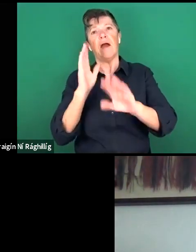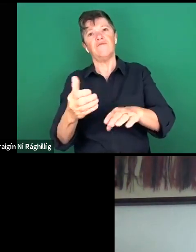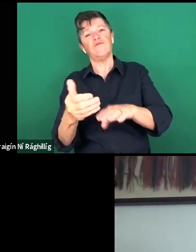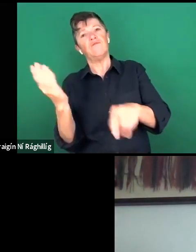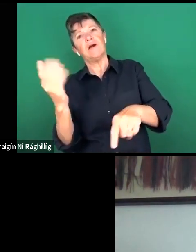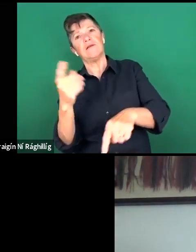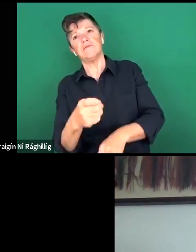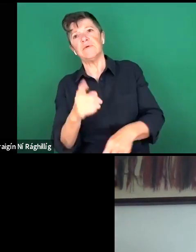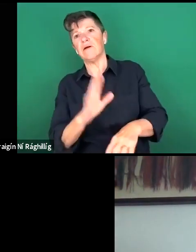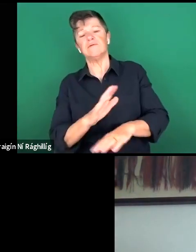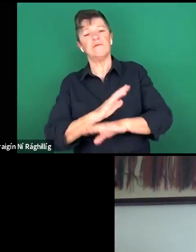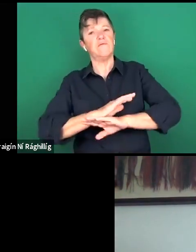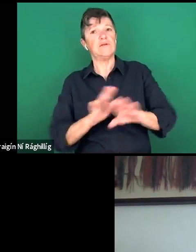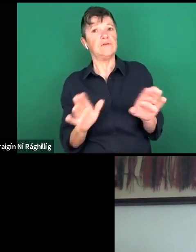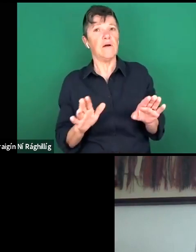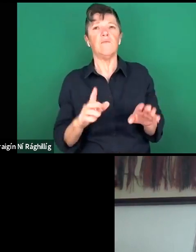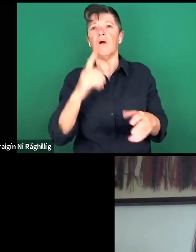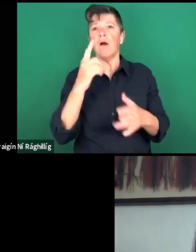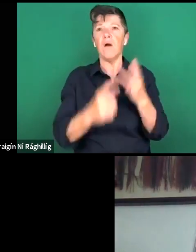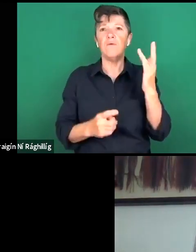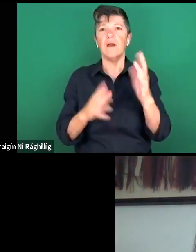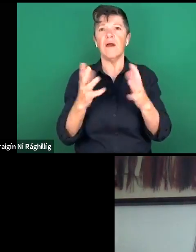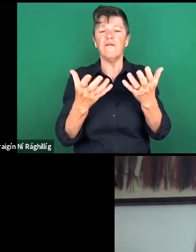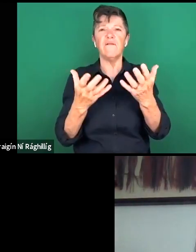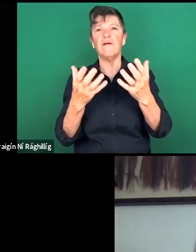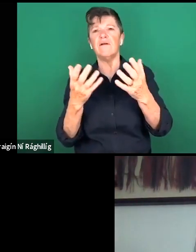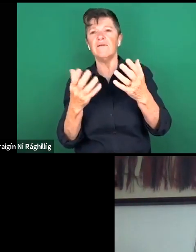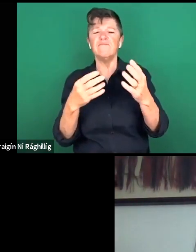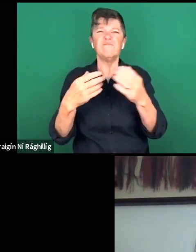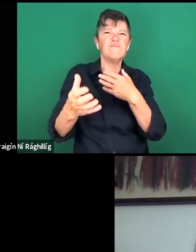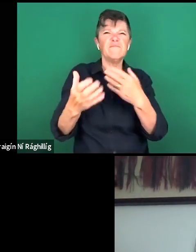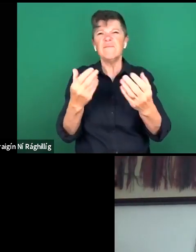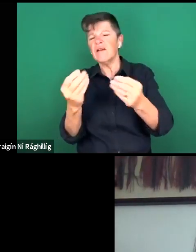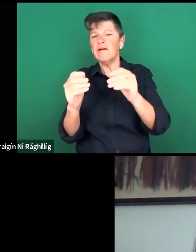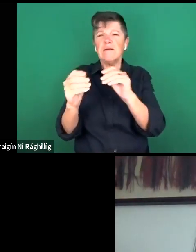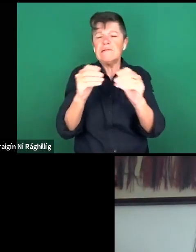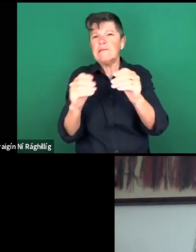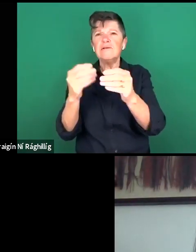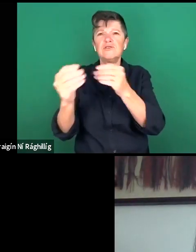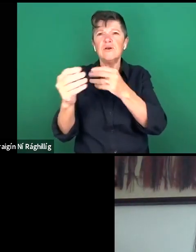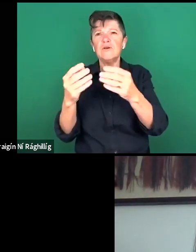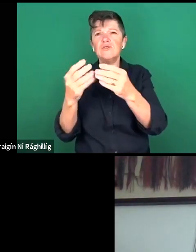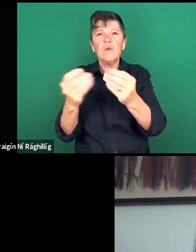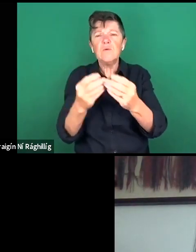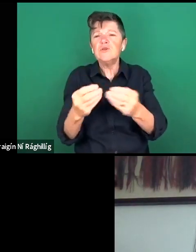that can be made available for as many of us to be able to use to address